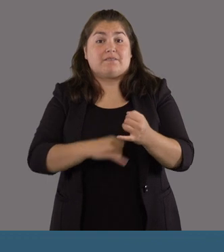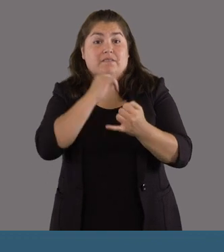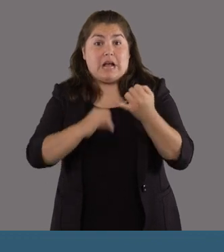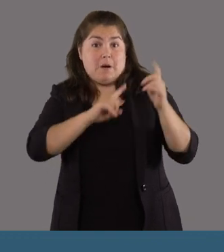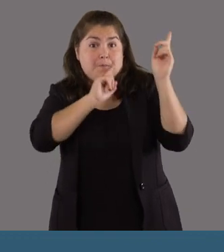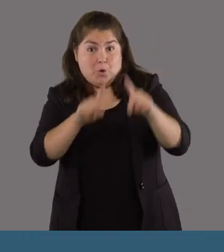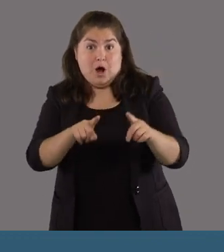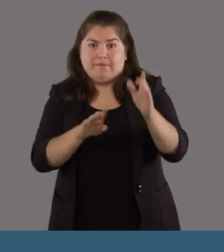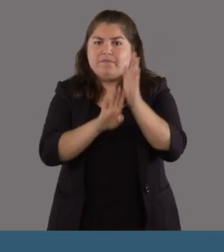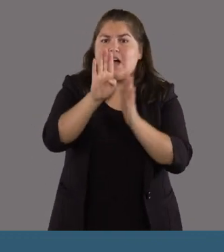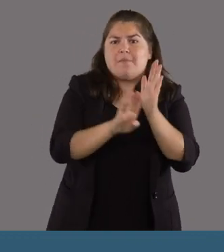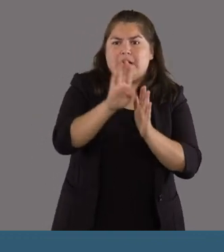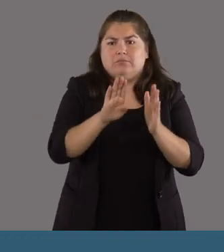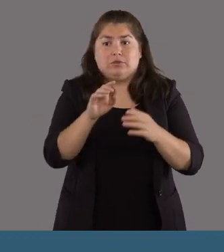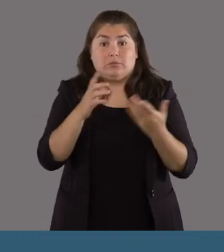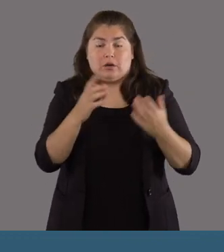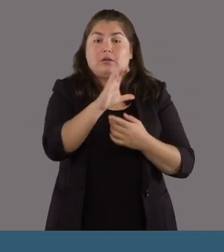The final report was developed by Archipel